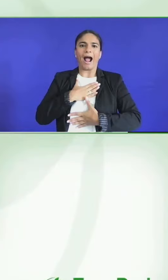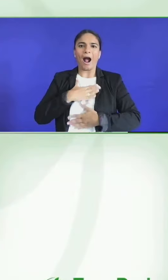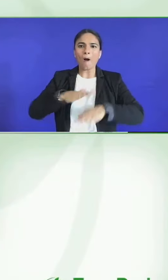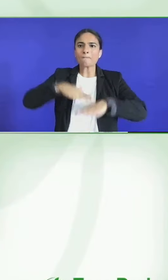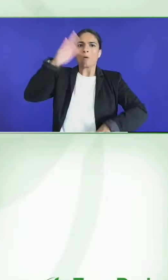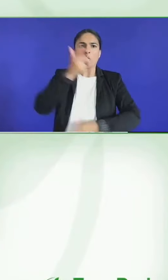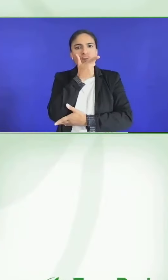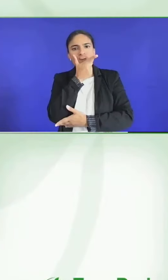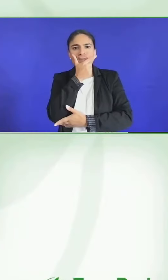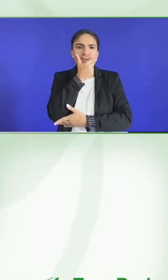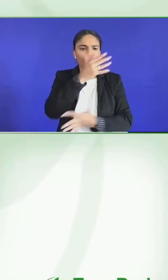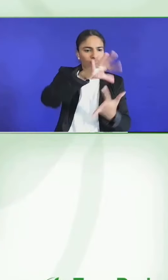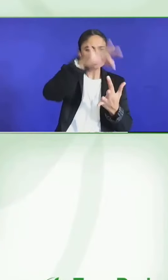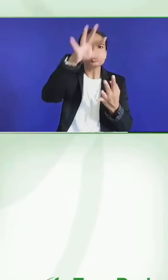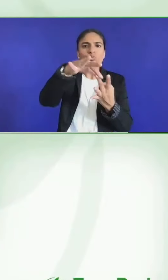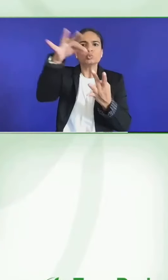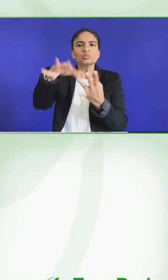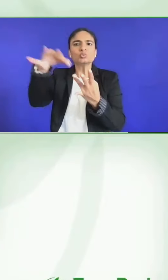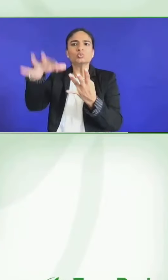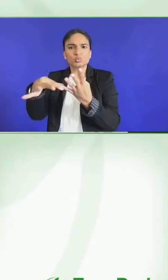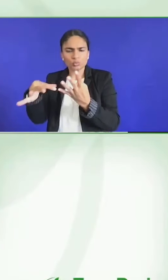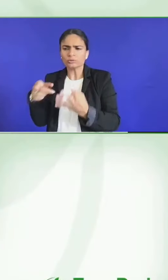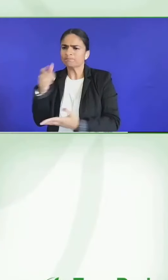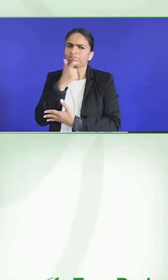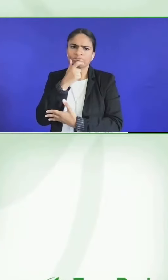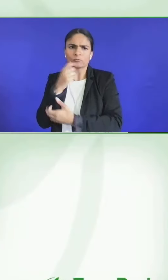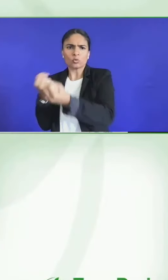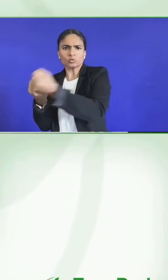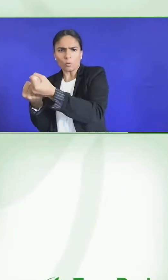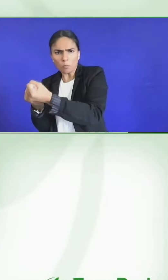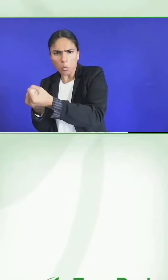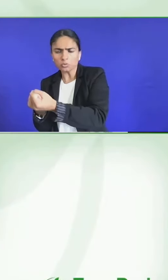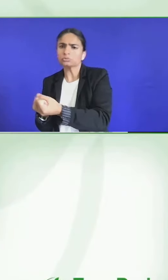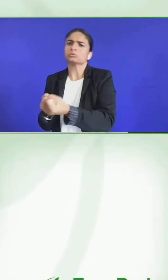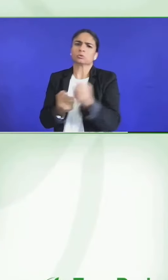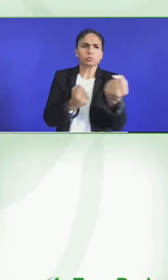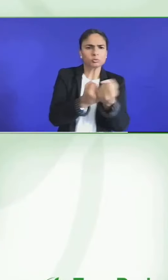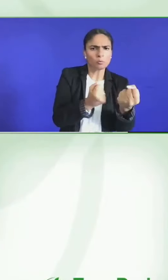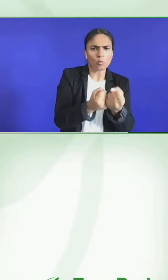deal with more uncertainty of growth potential in the